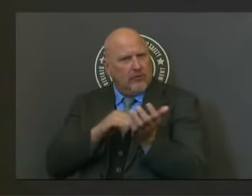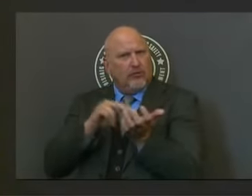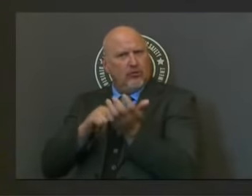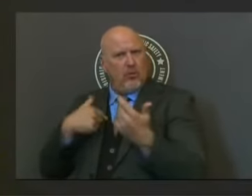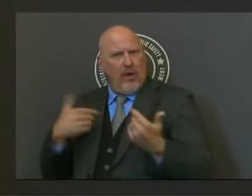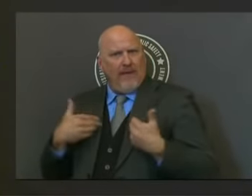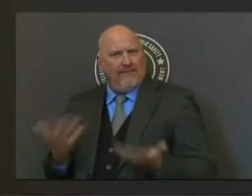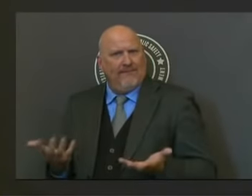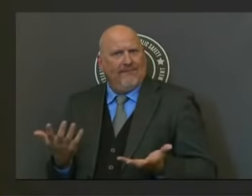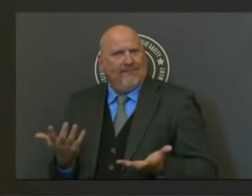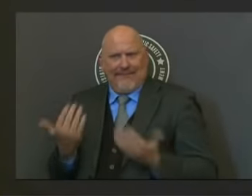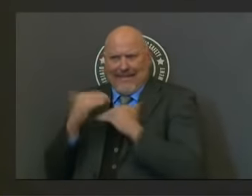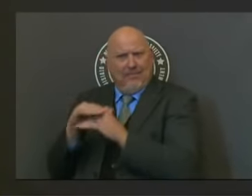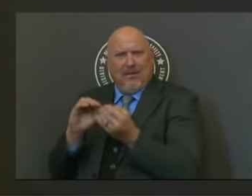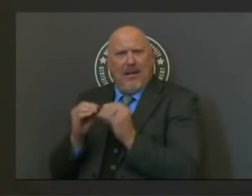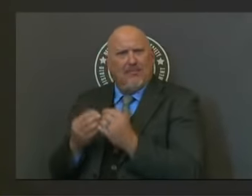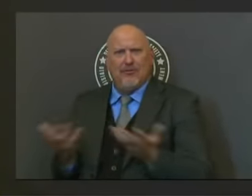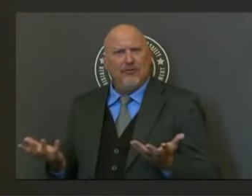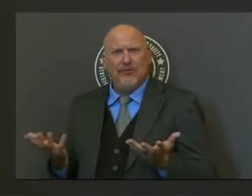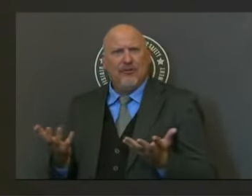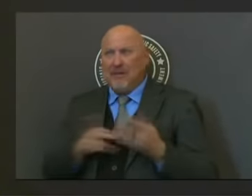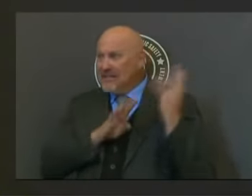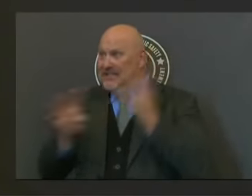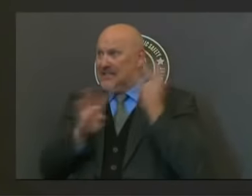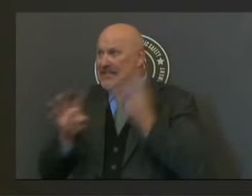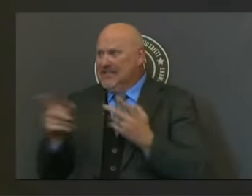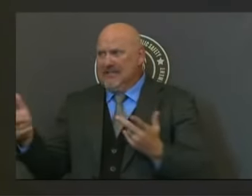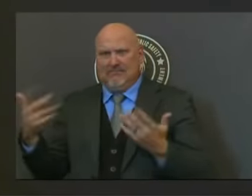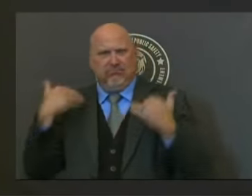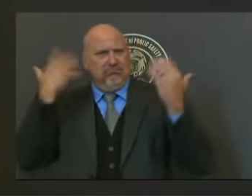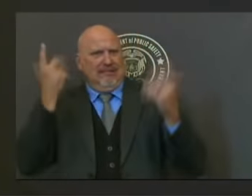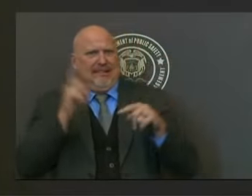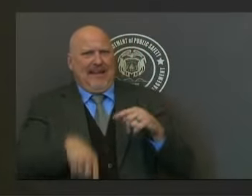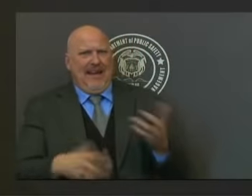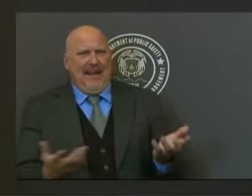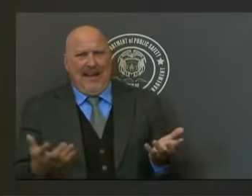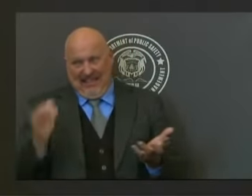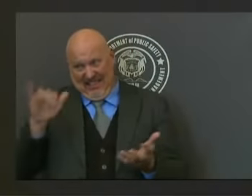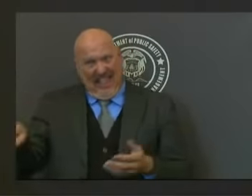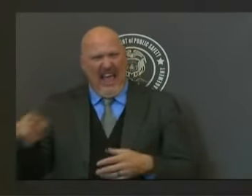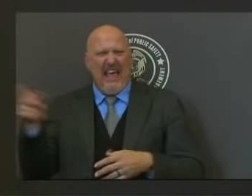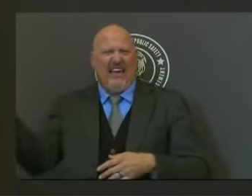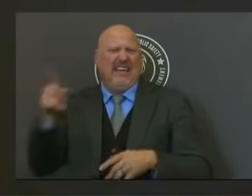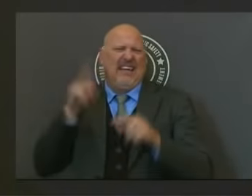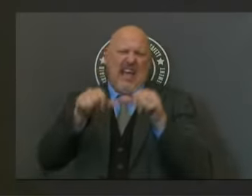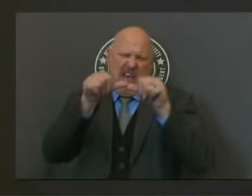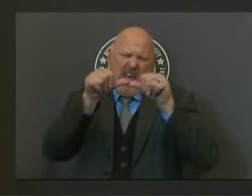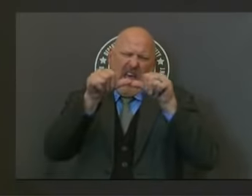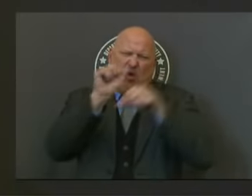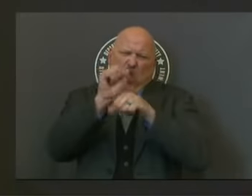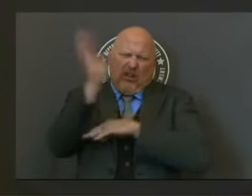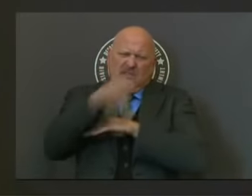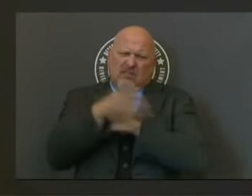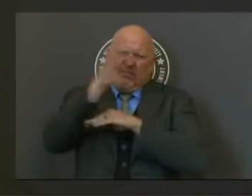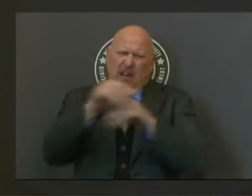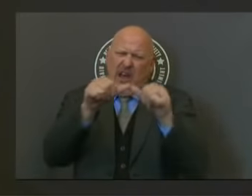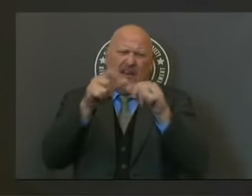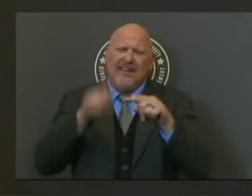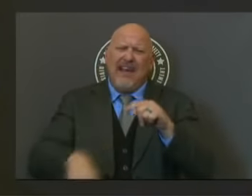that direction that requires all of us to participate